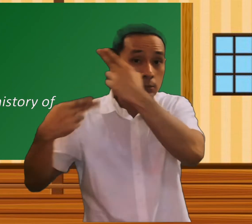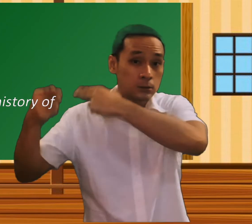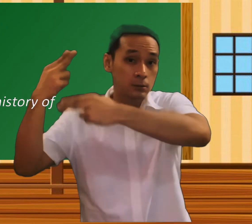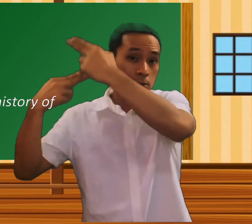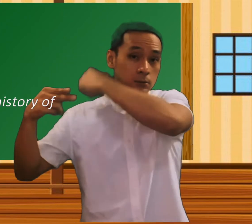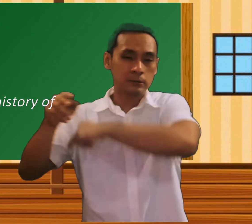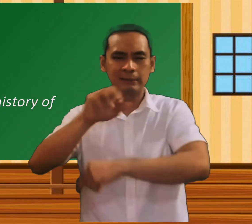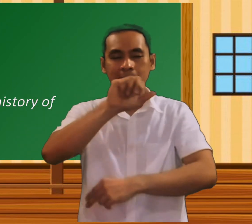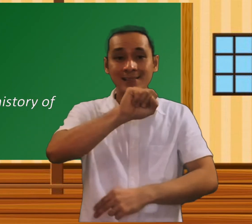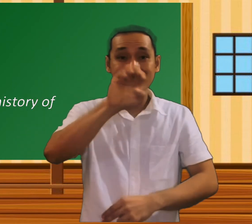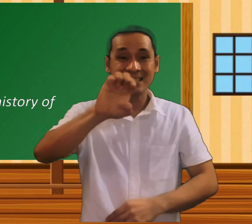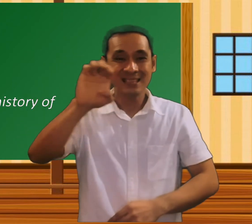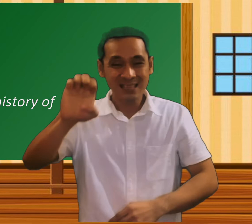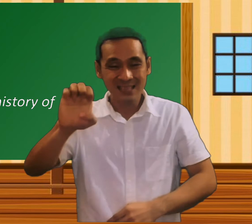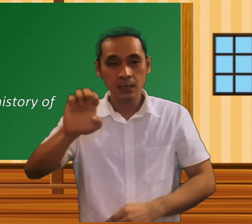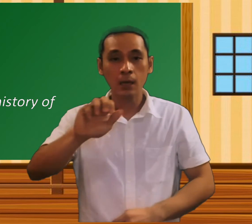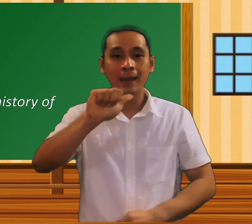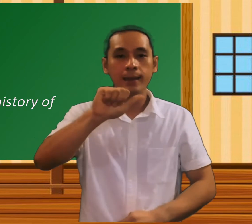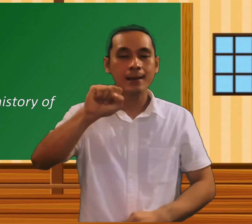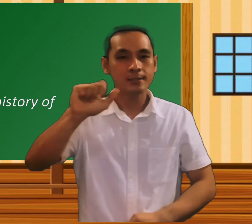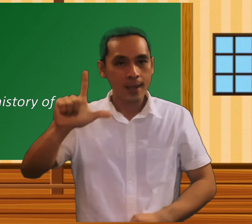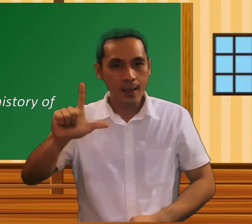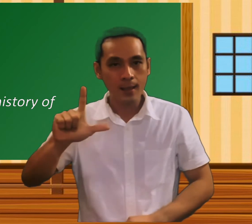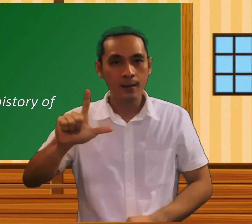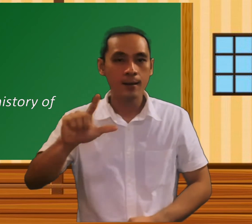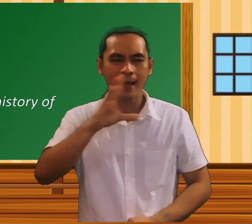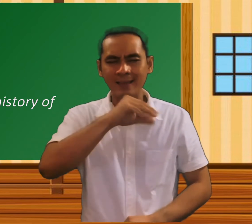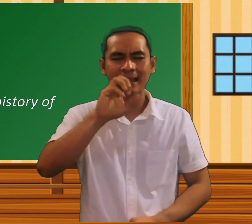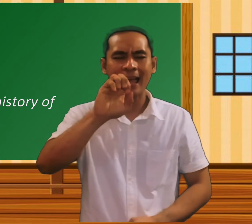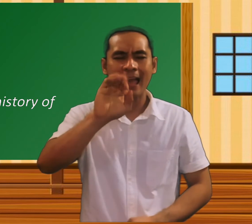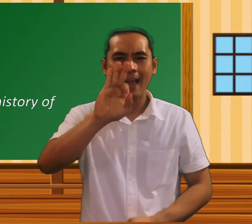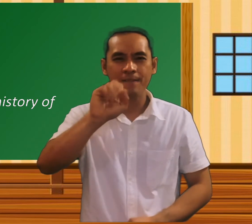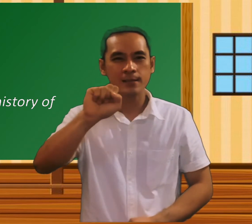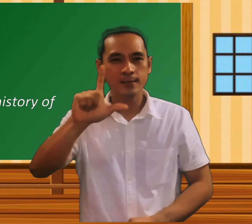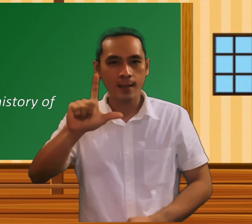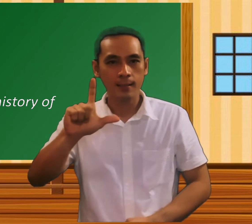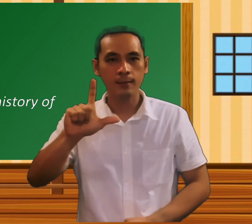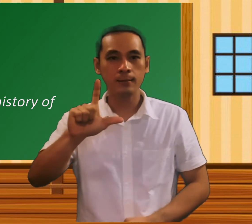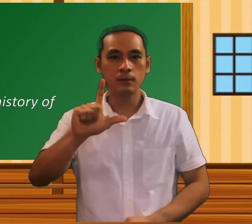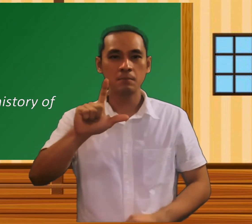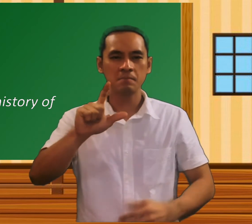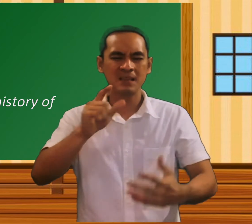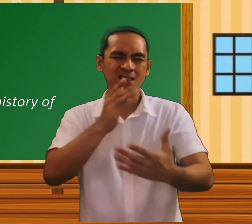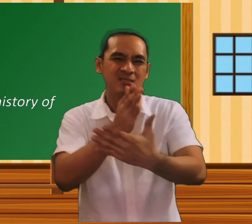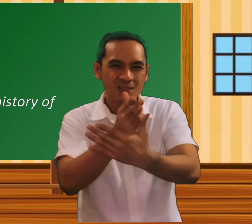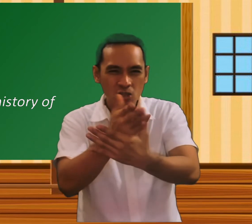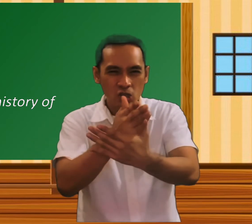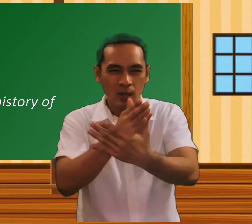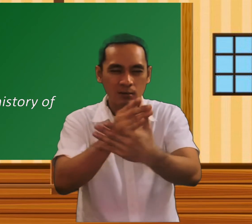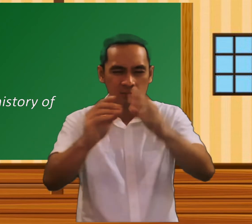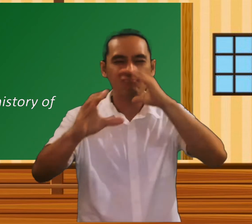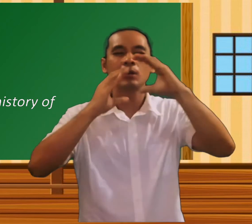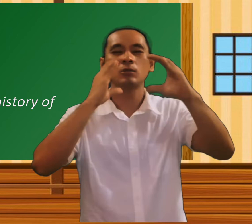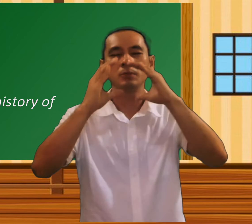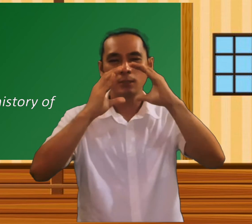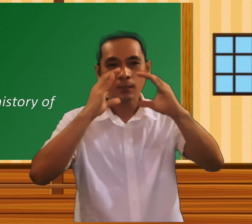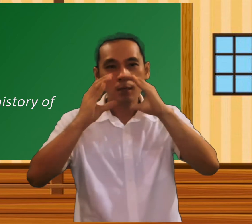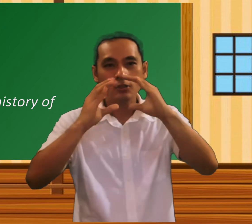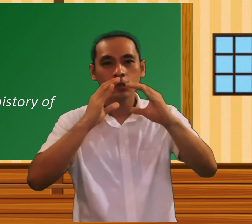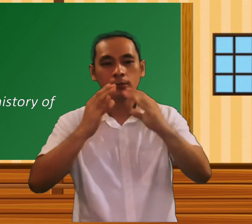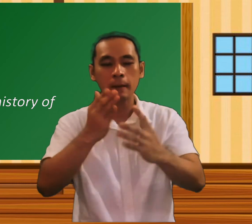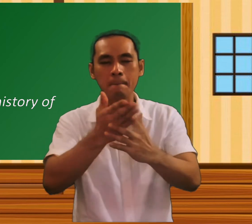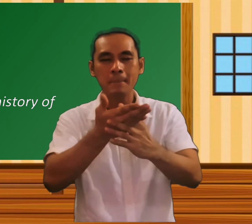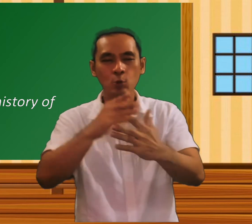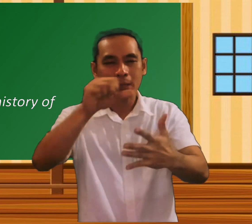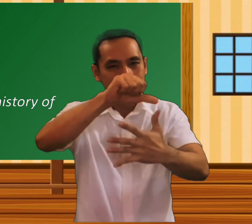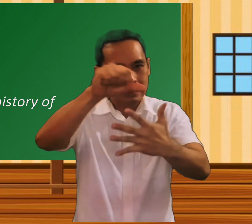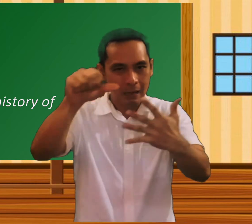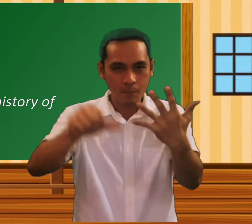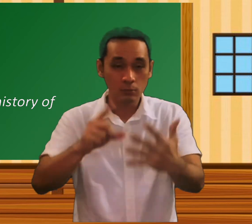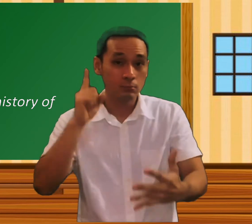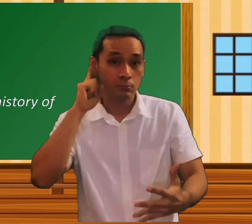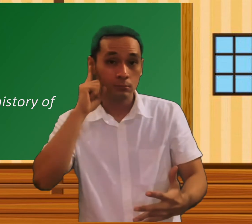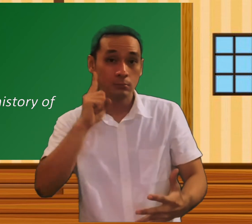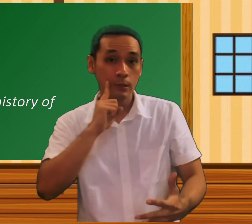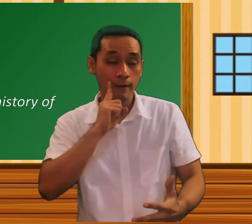of s-e-e asl and fsl being shared in the communication between and among deaf filipinos